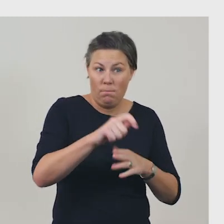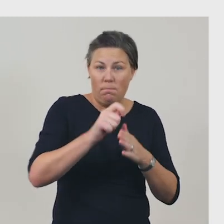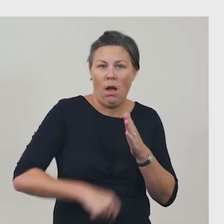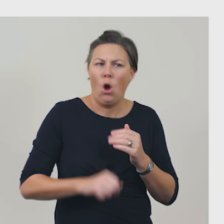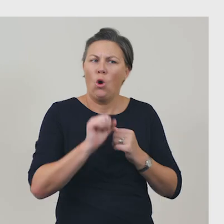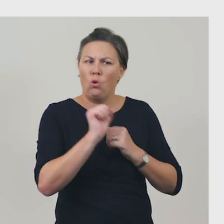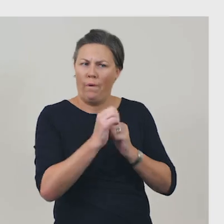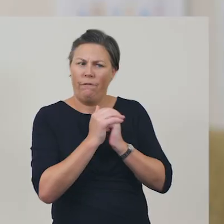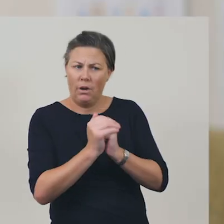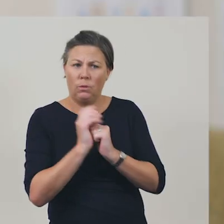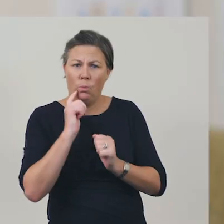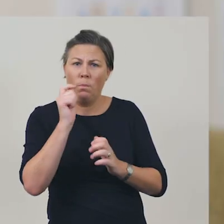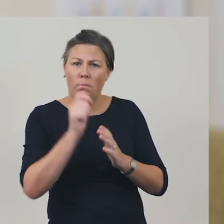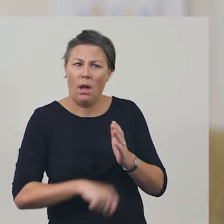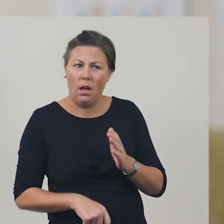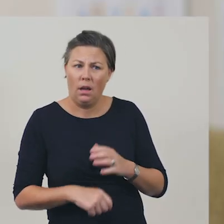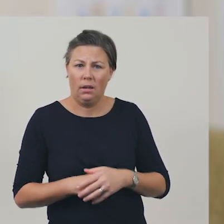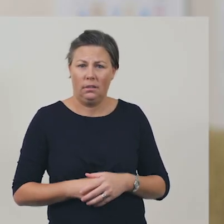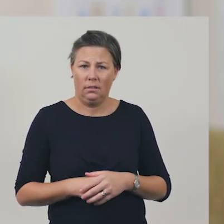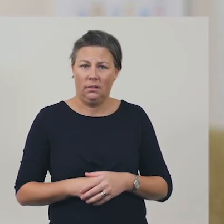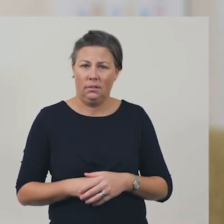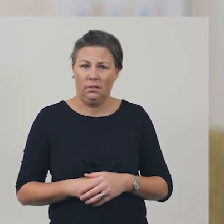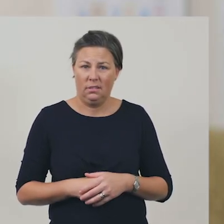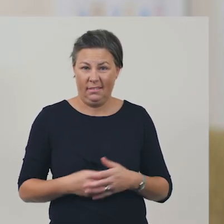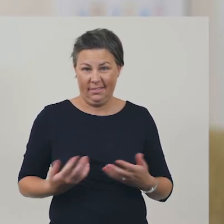Hm, would you want to buy this game?